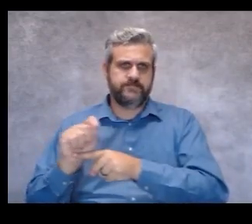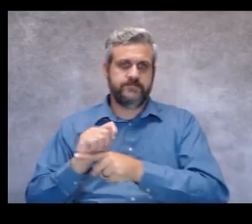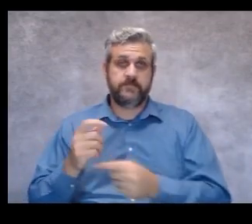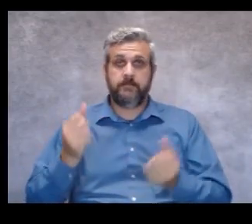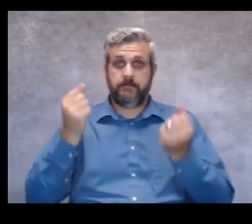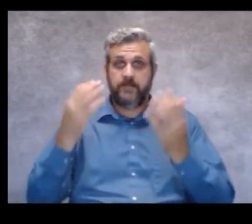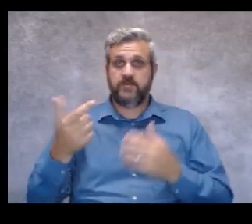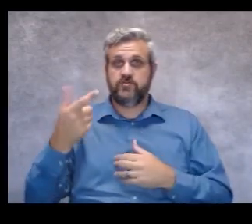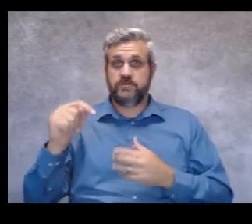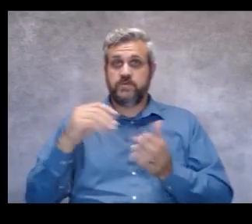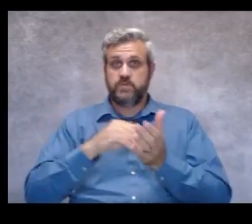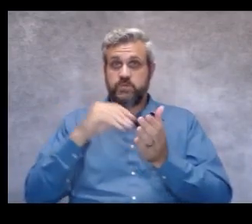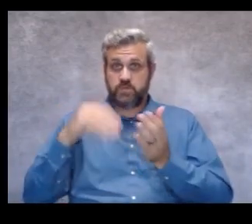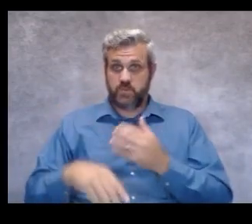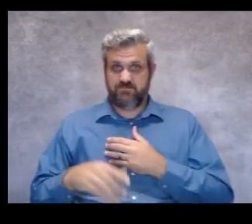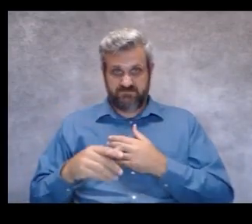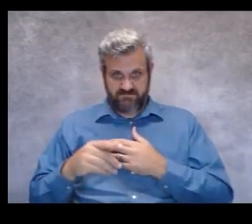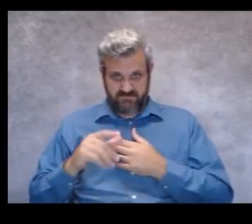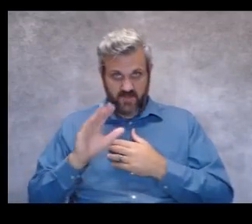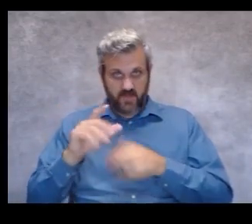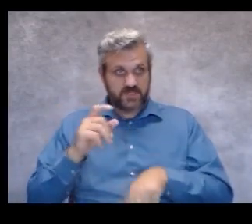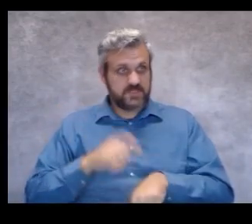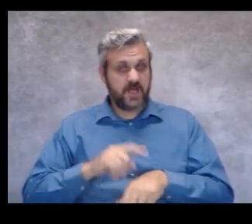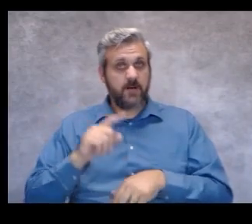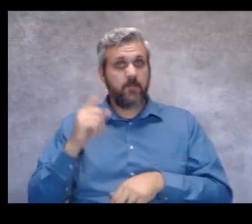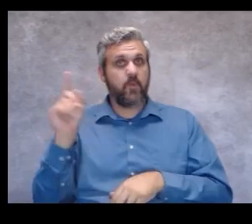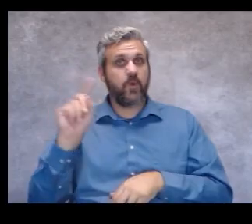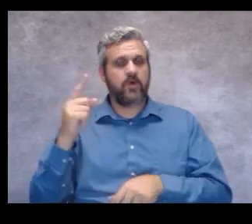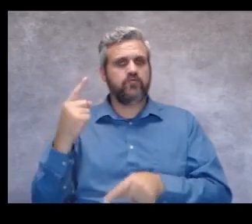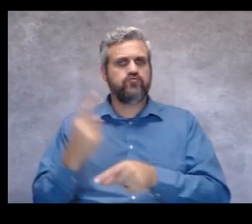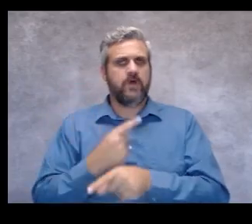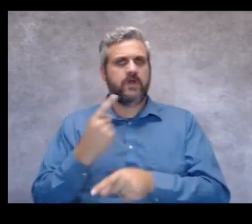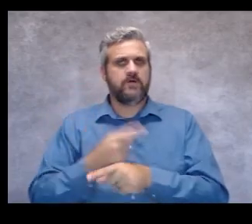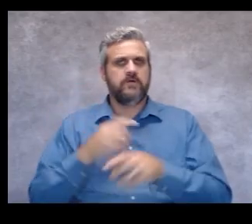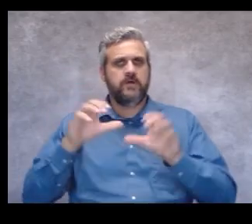Many GT students spend most of their time in the regular classroom.